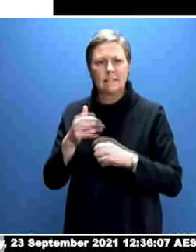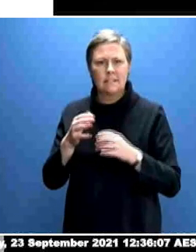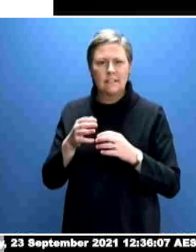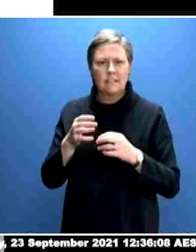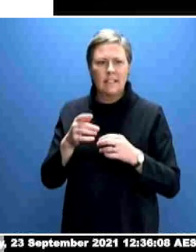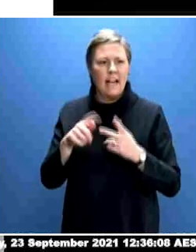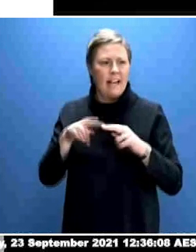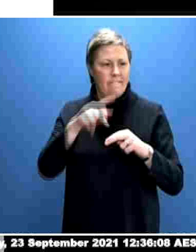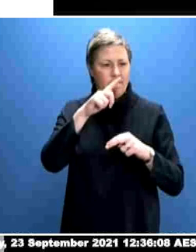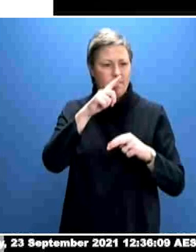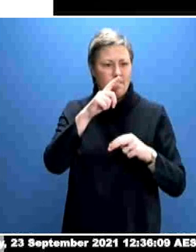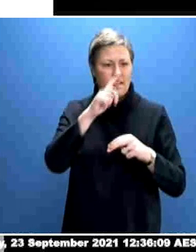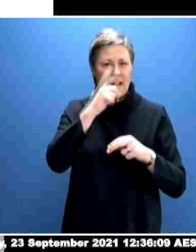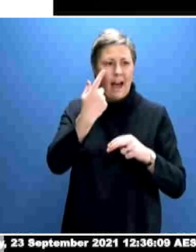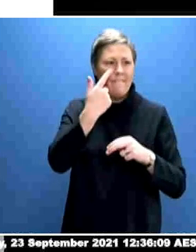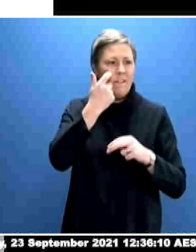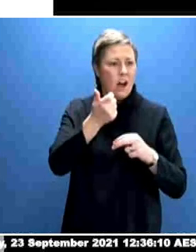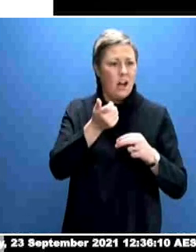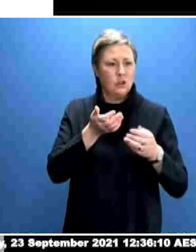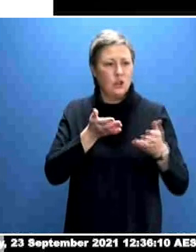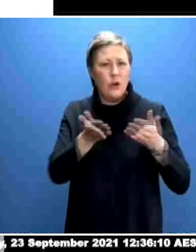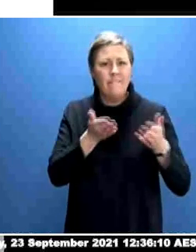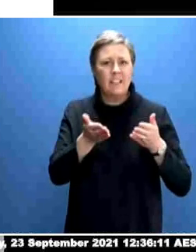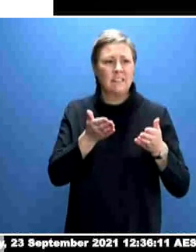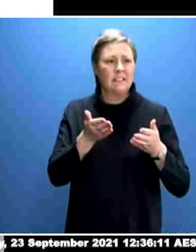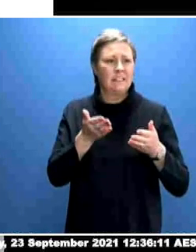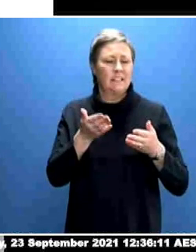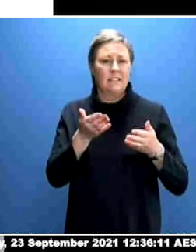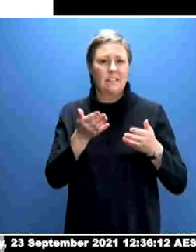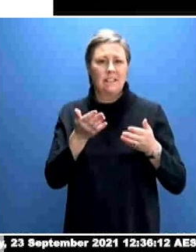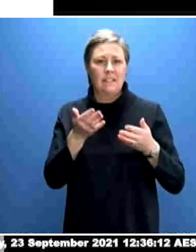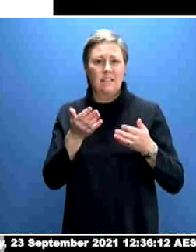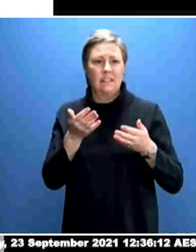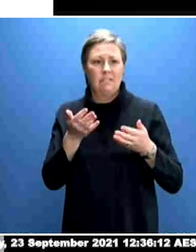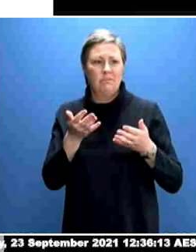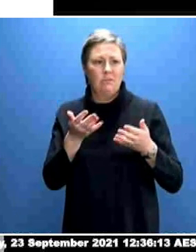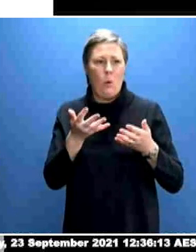services, you know, in the public to be able to just keep ticking along